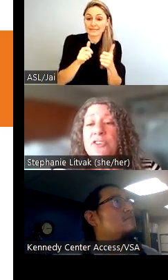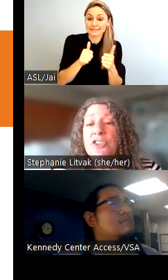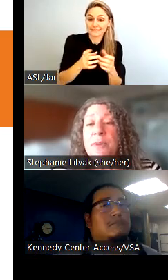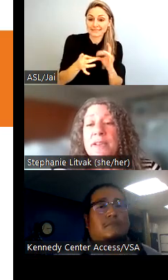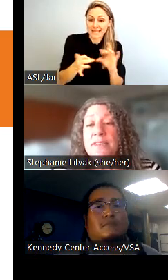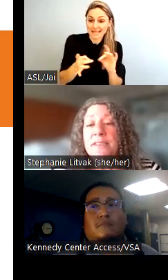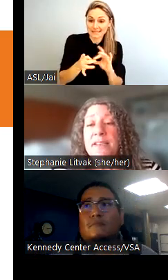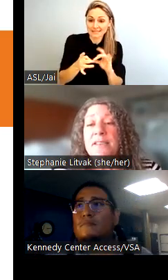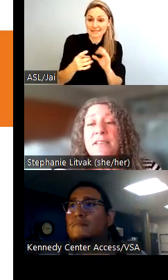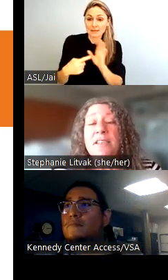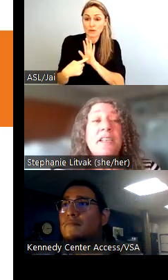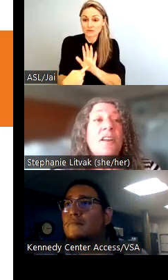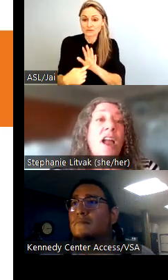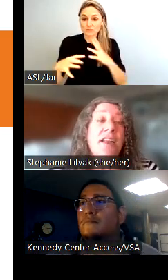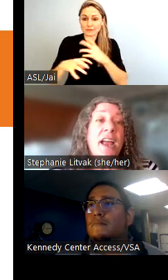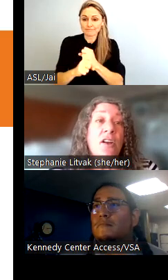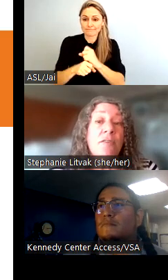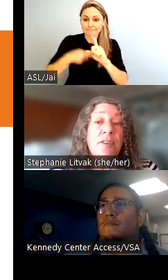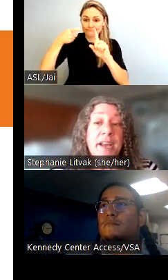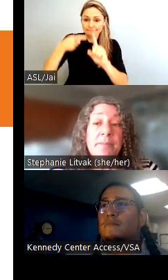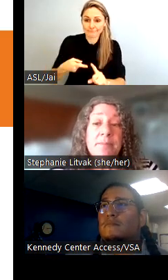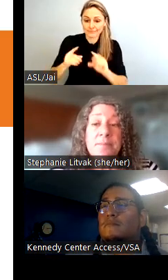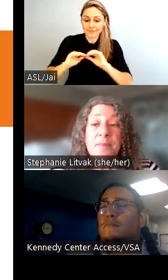should be concise, clear and error free.